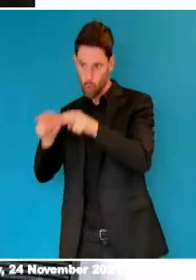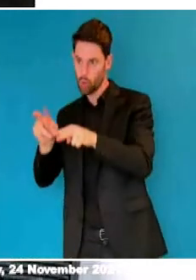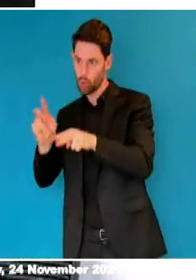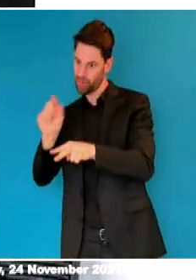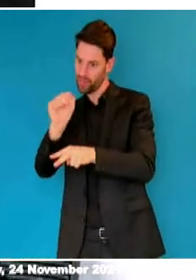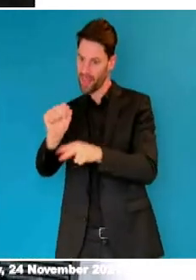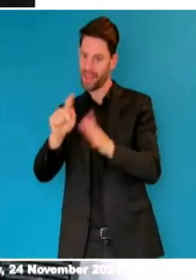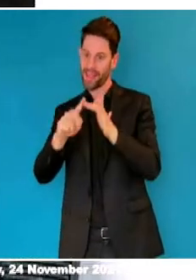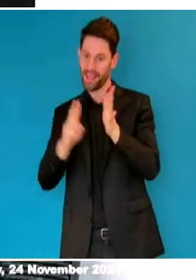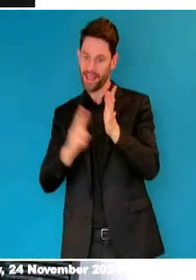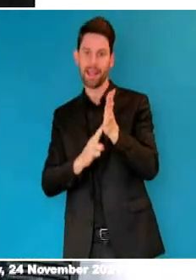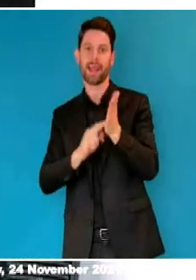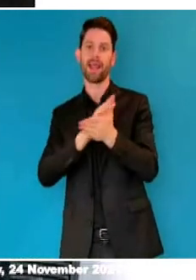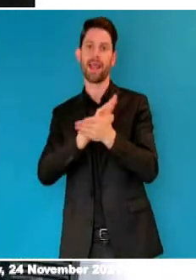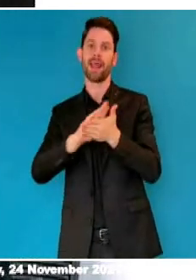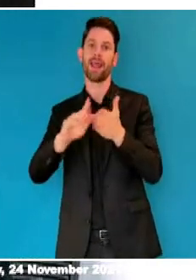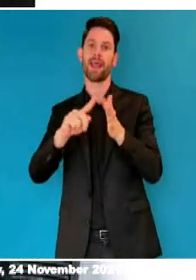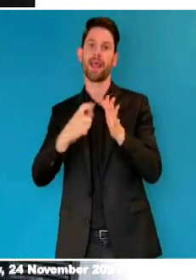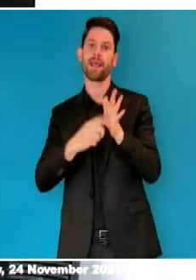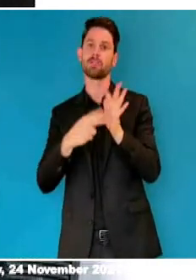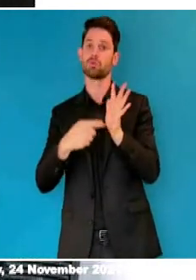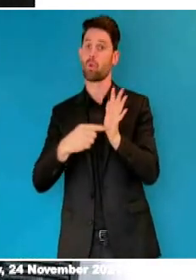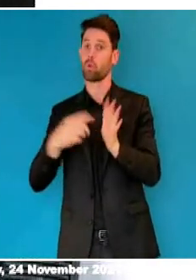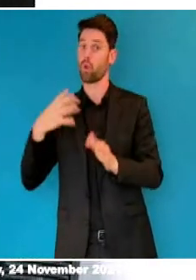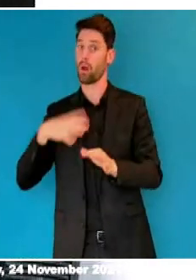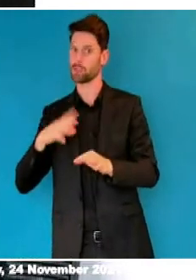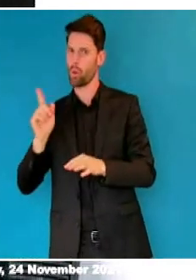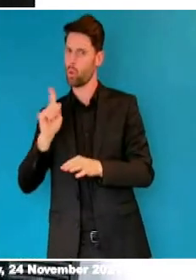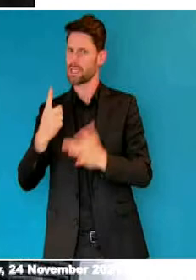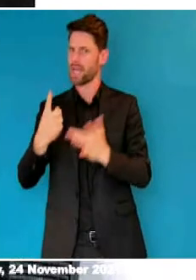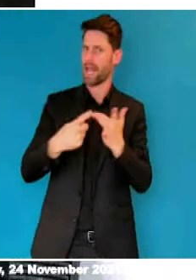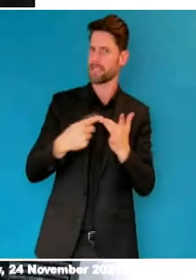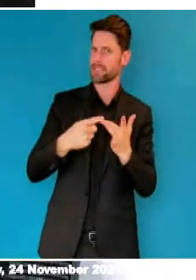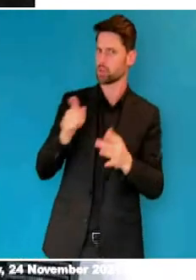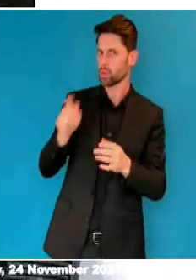Our motivating desire is to give employees a good experience and making sure